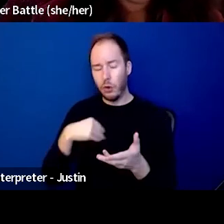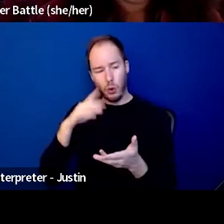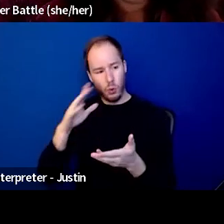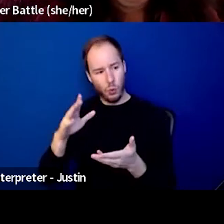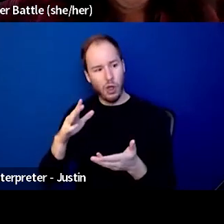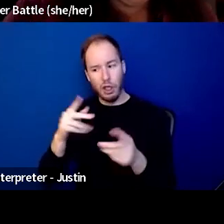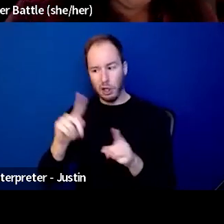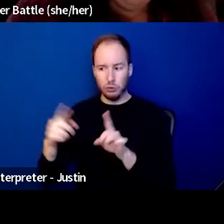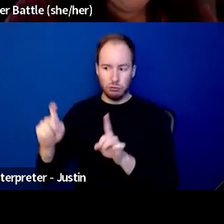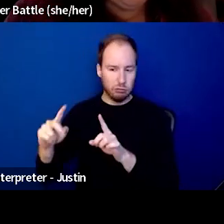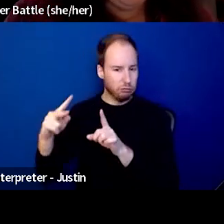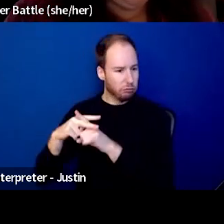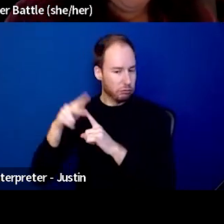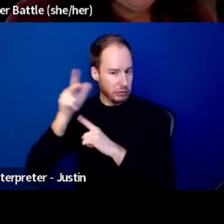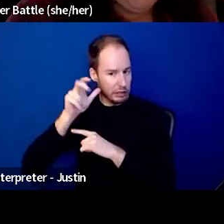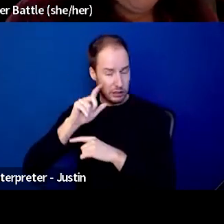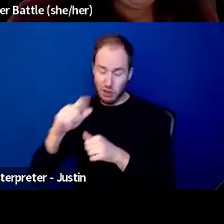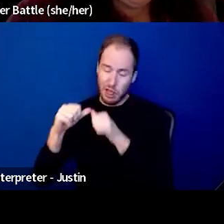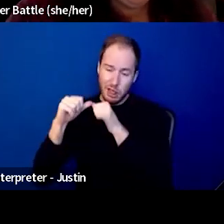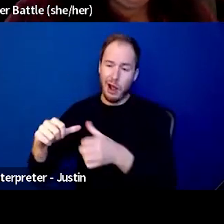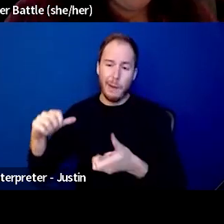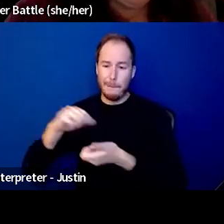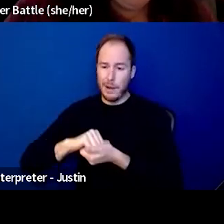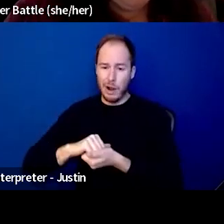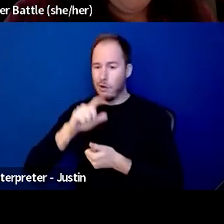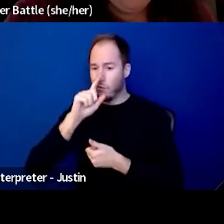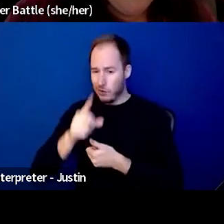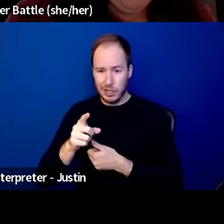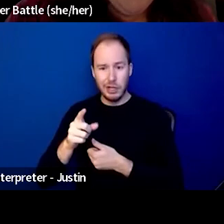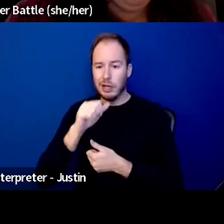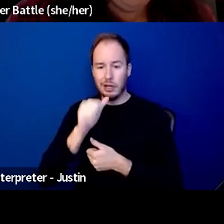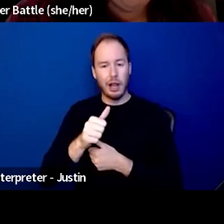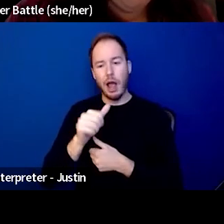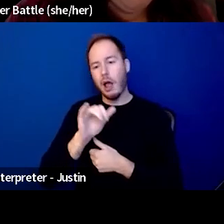These are long term partnerships and relationships. These are not, you know, hey, we had one meeting